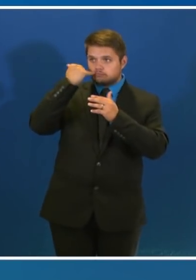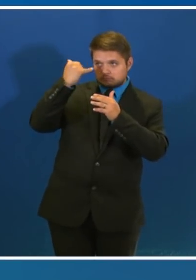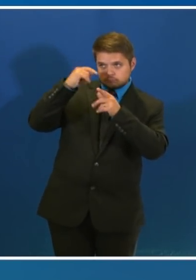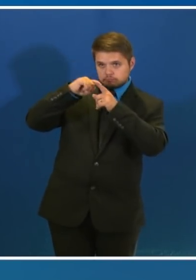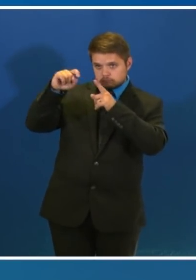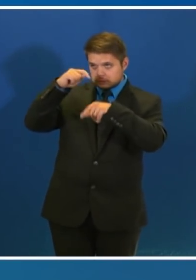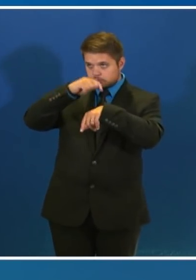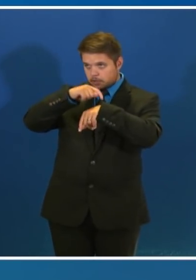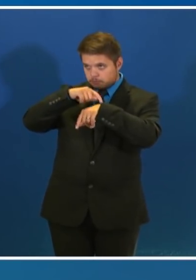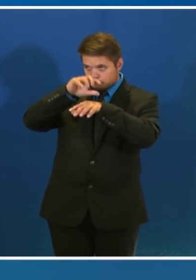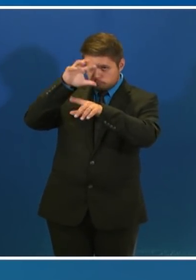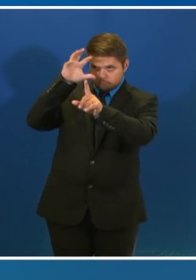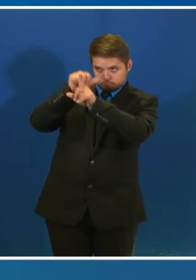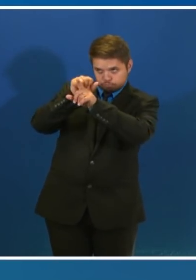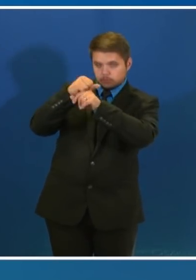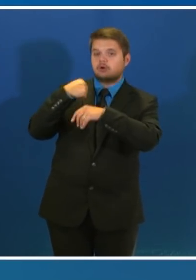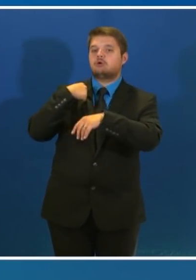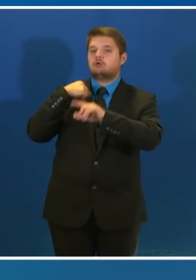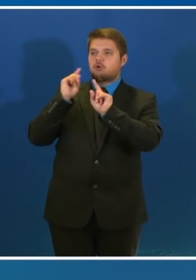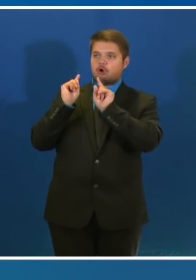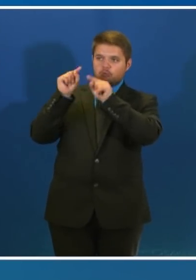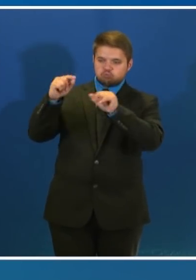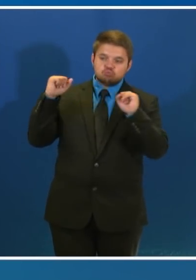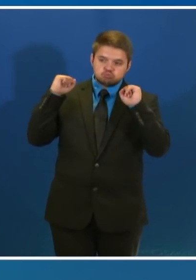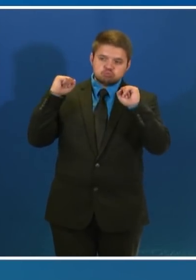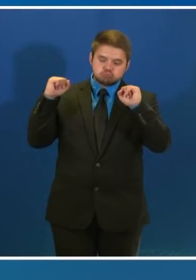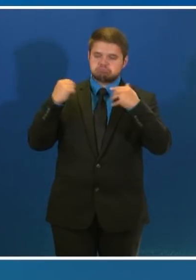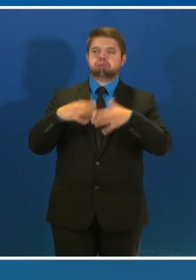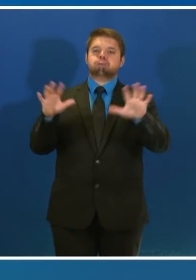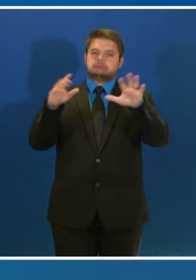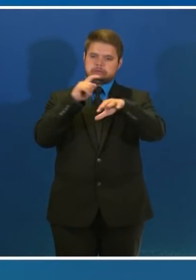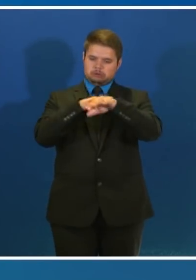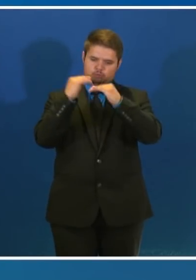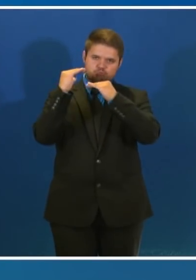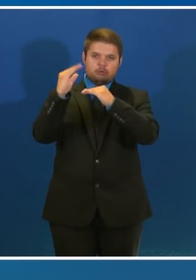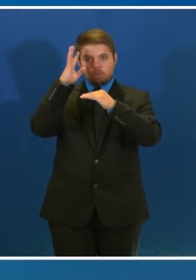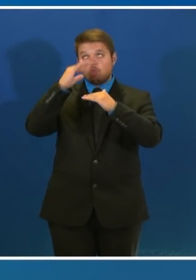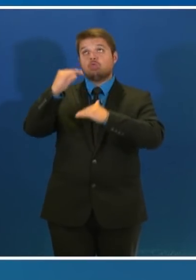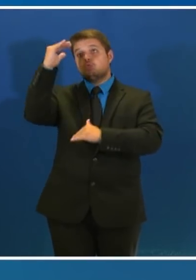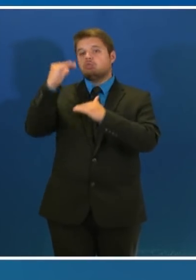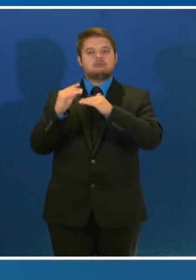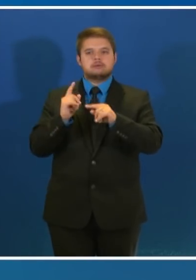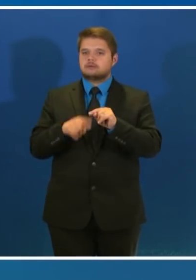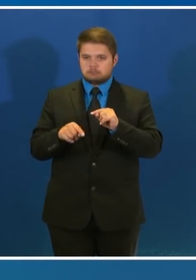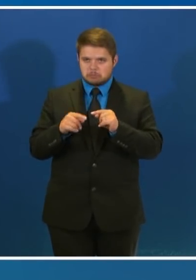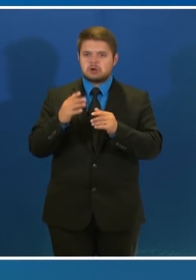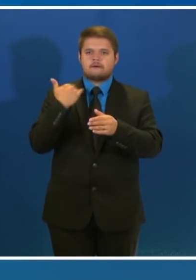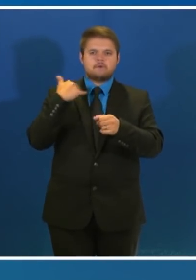Available fitness areas vary by location and each has been arranged to provide space for